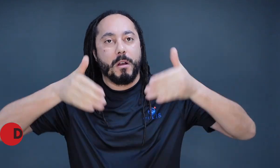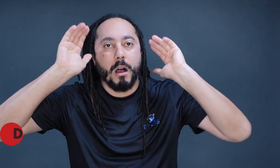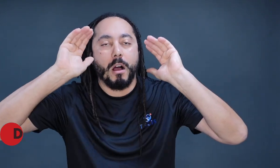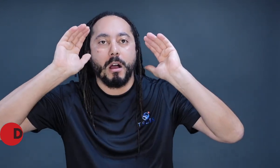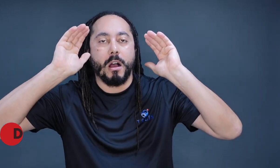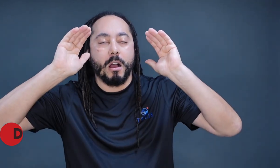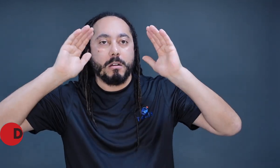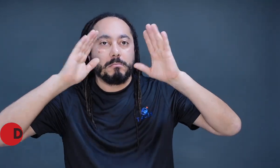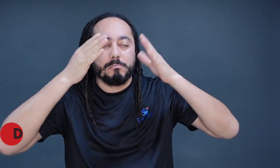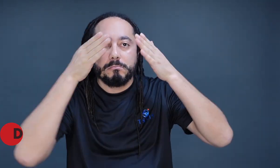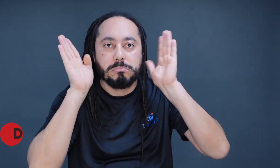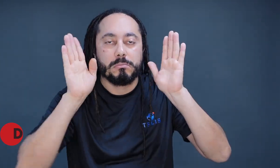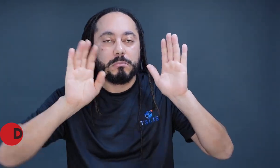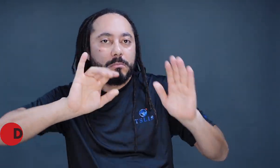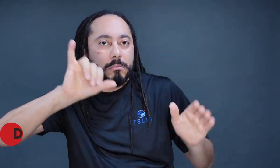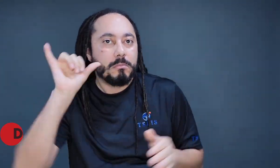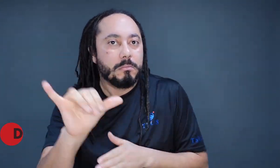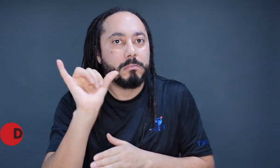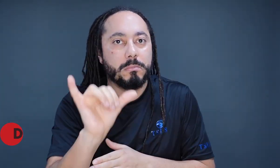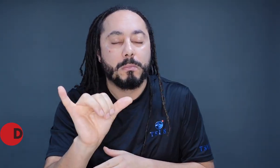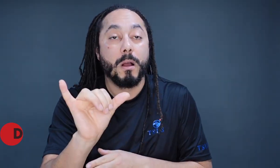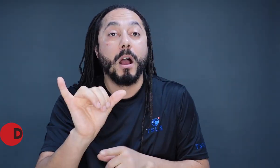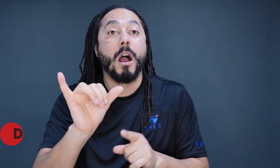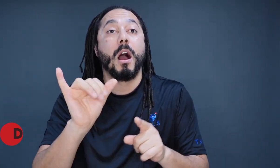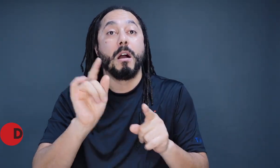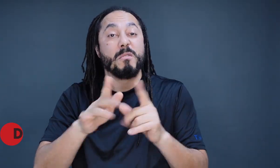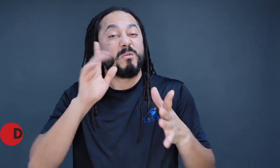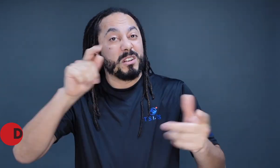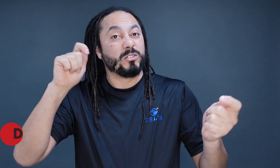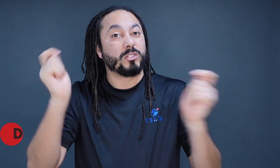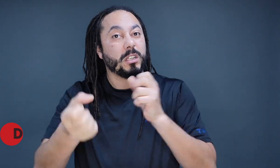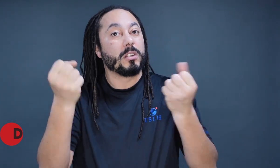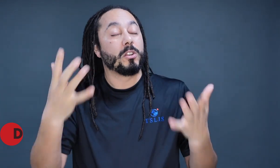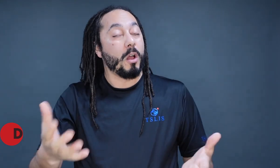a lot for my business. For example, there are a few Black interpreters